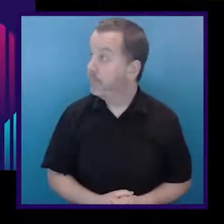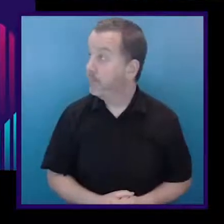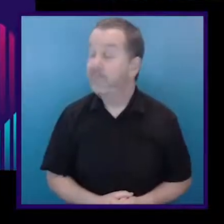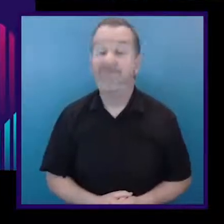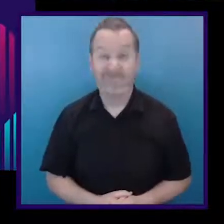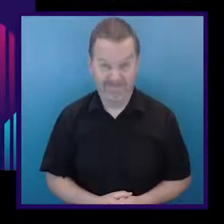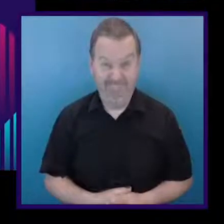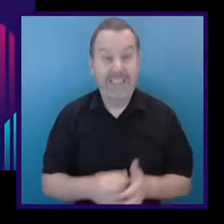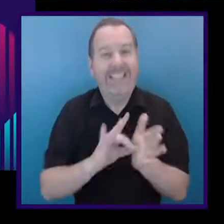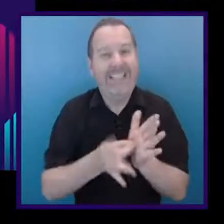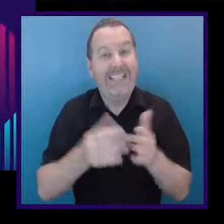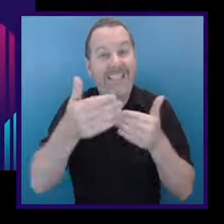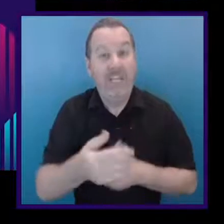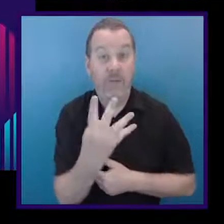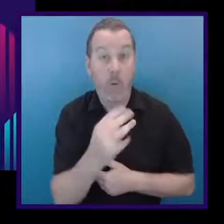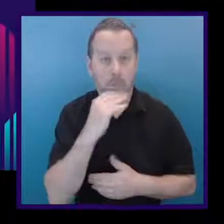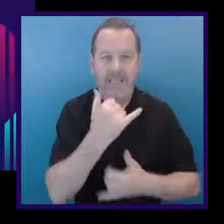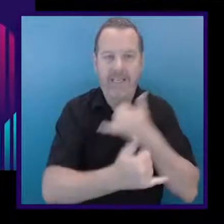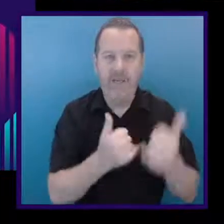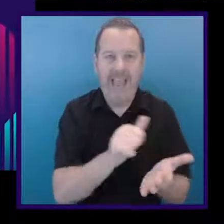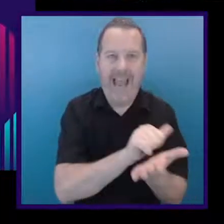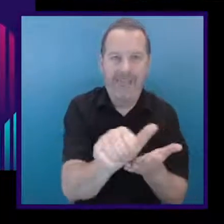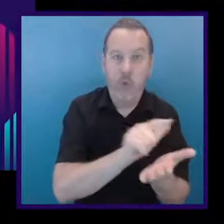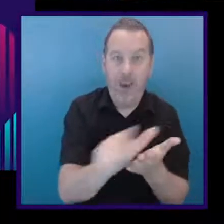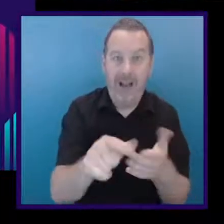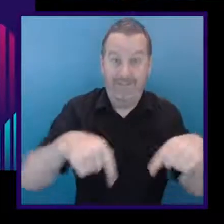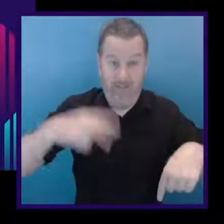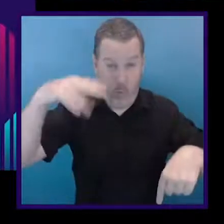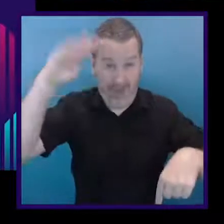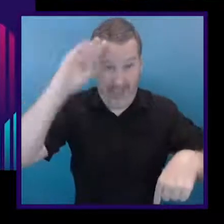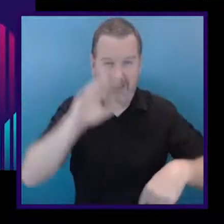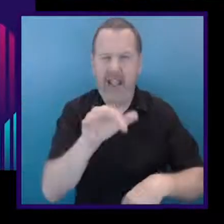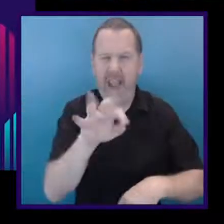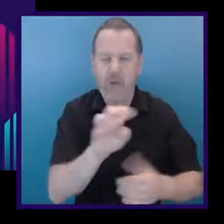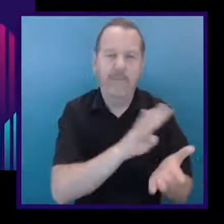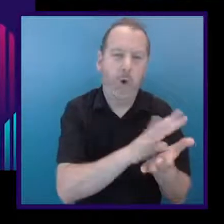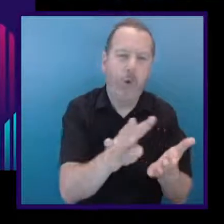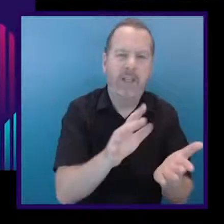is years 11 and 12 in Northern Ireland, ages, 14 to 16.